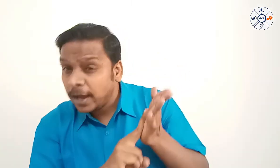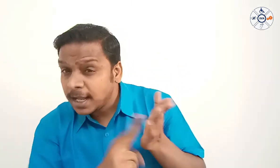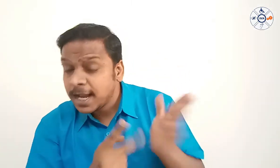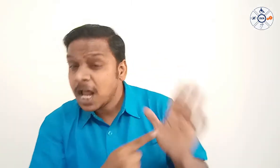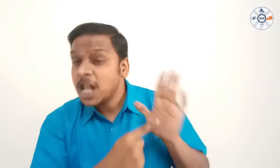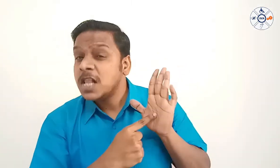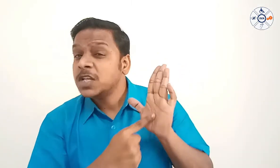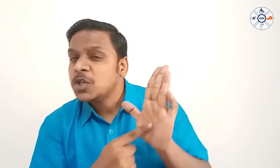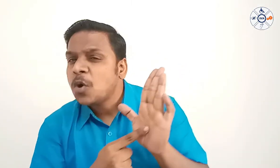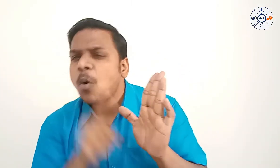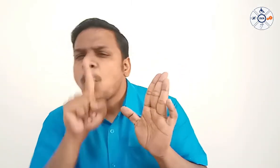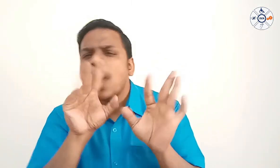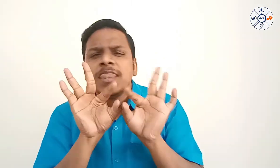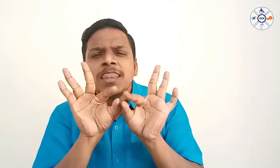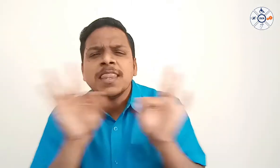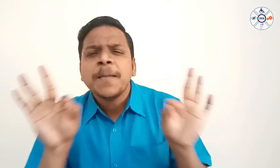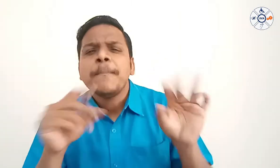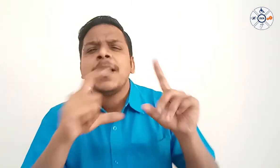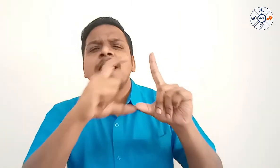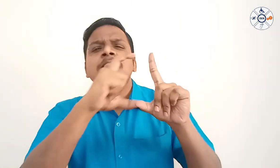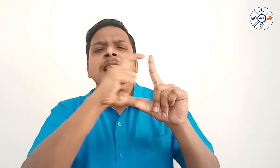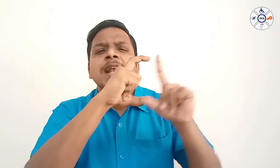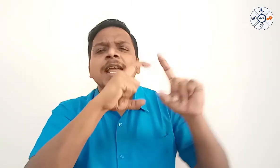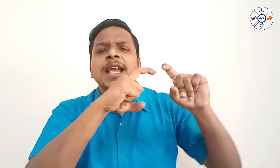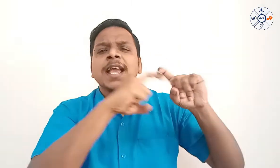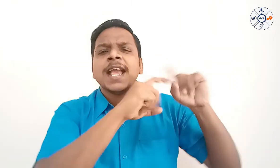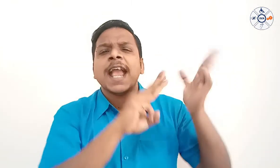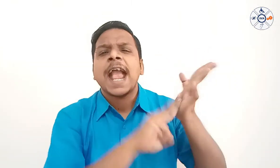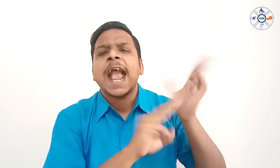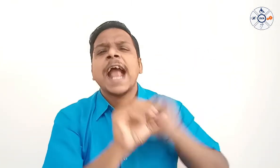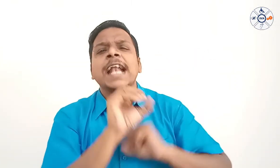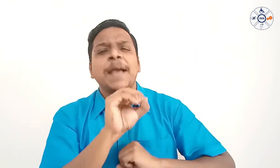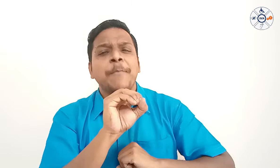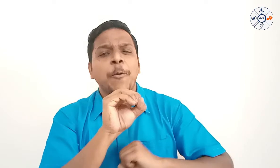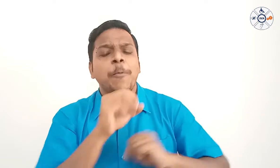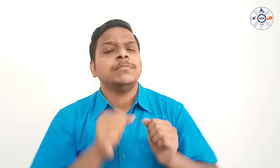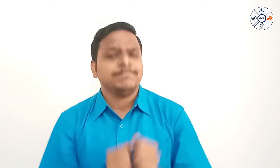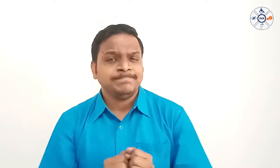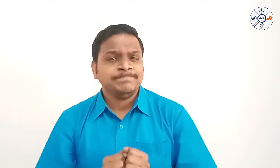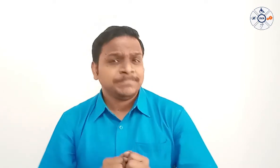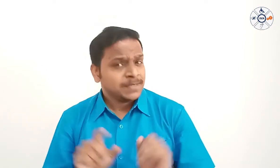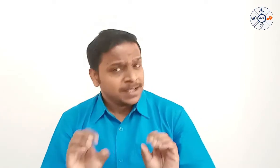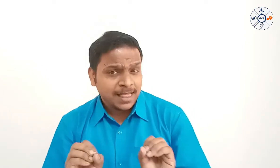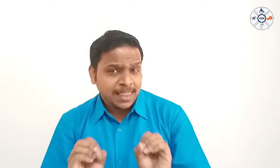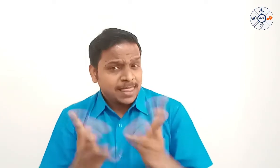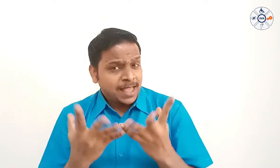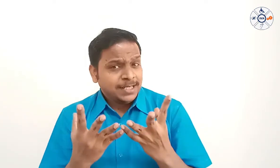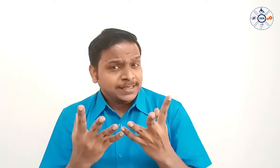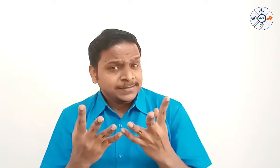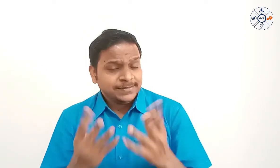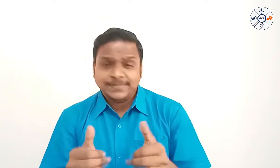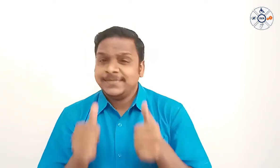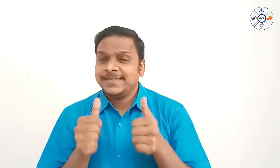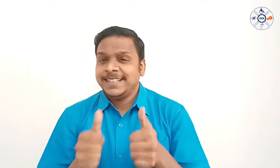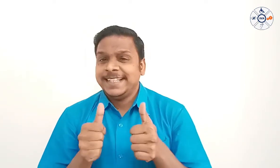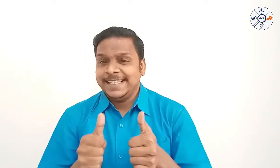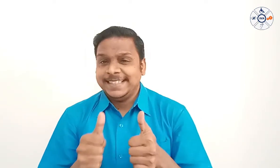And I'll show you a simple DEMO. Shall we start? Okay.